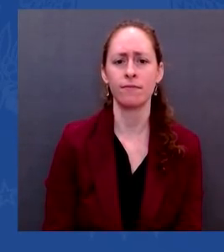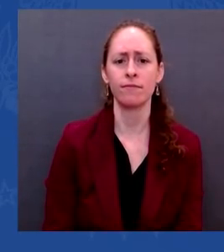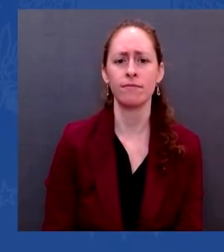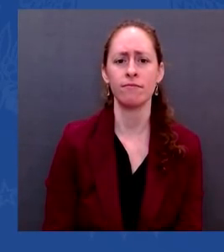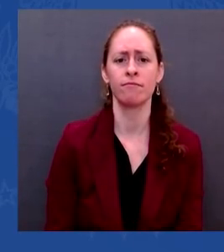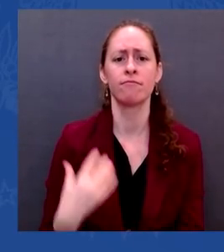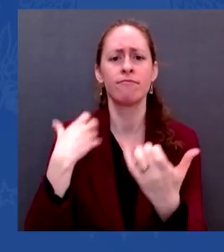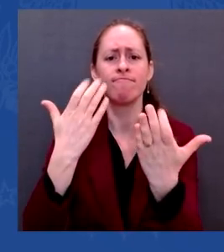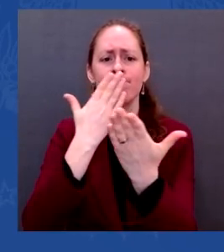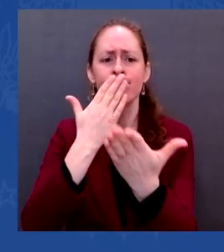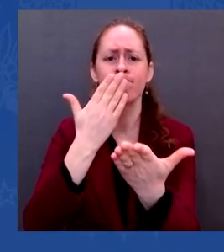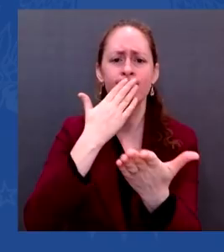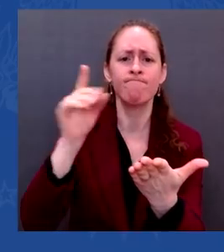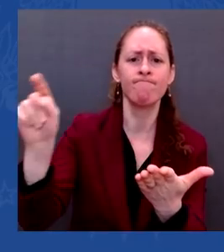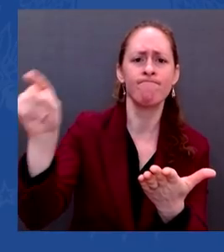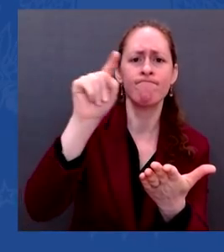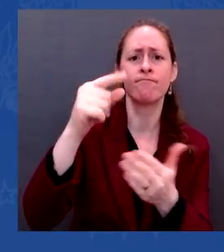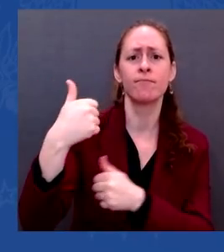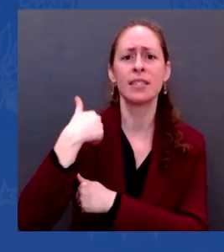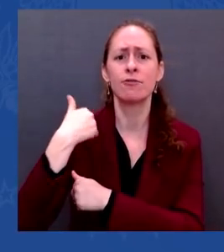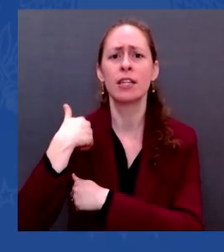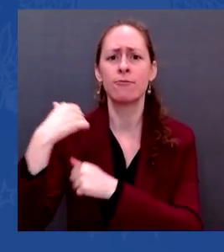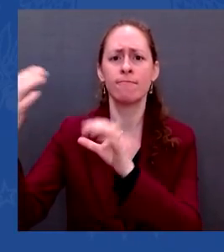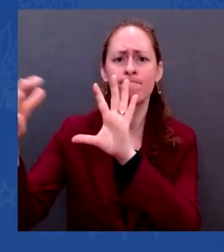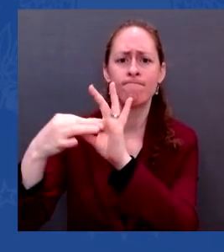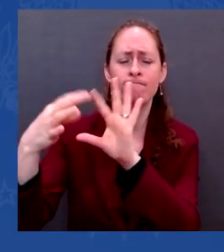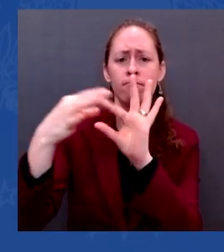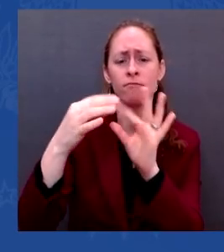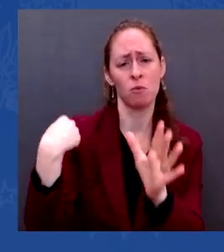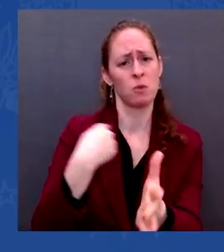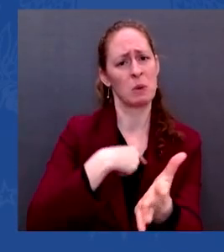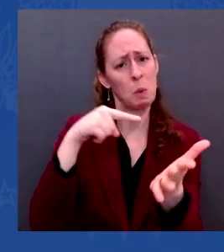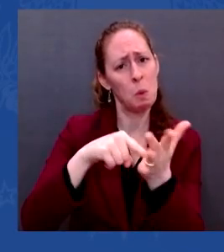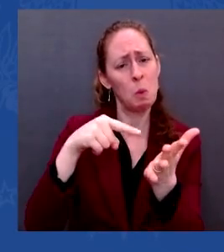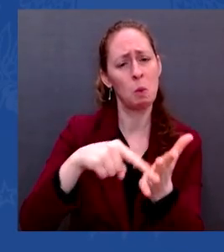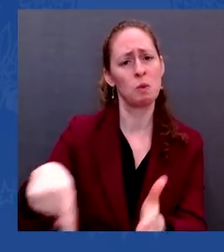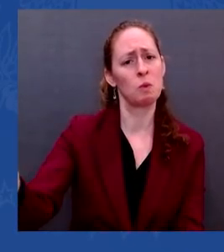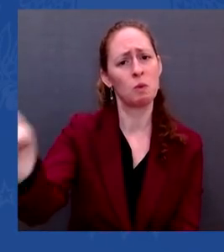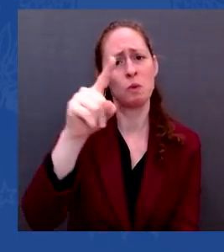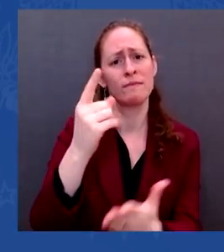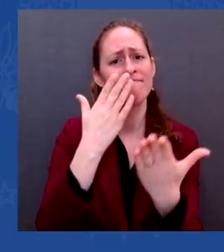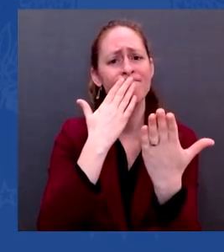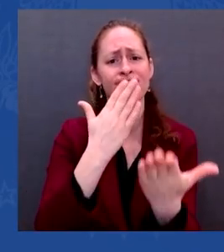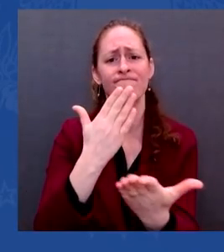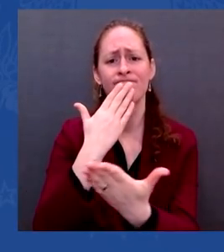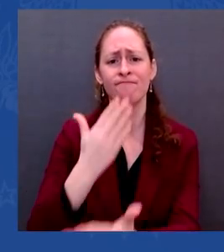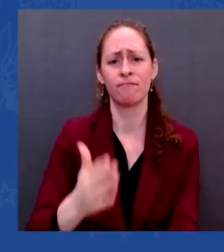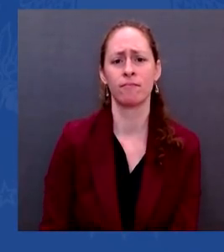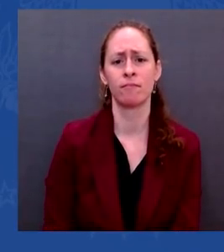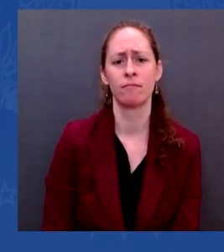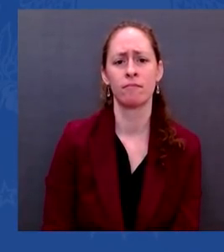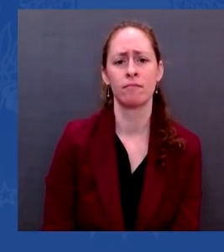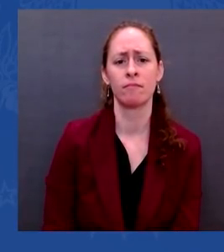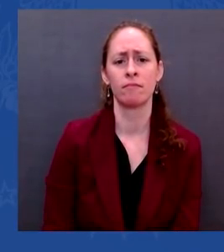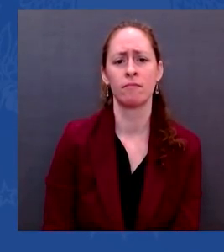We're also aided by the essential partnership of the Syrian Democratic Forces. I want to commend our dedicated intelligence community,